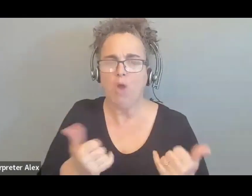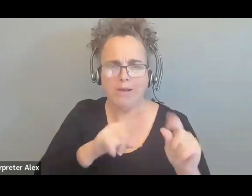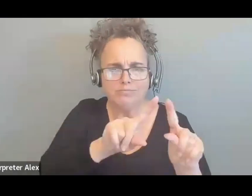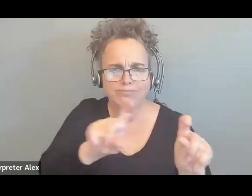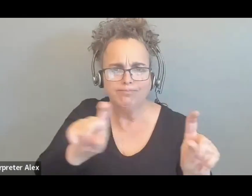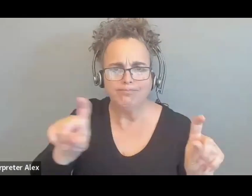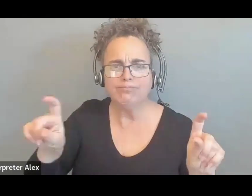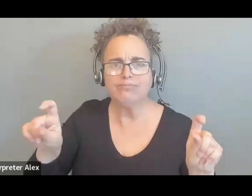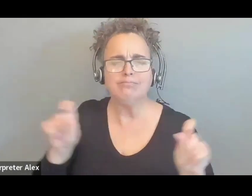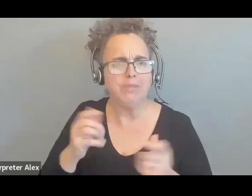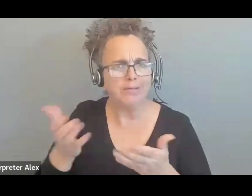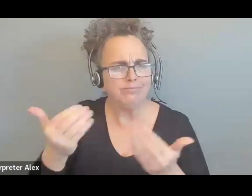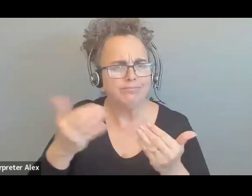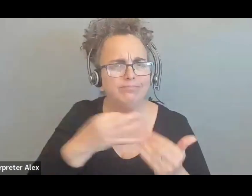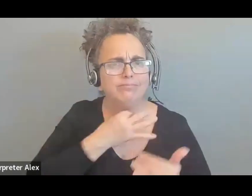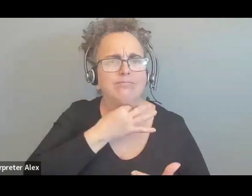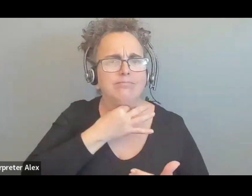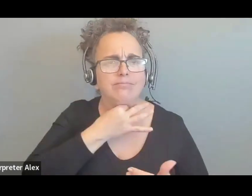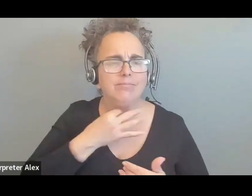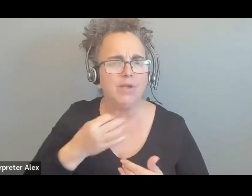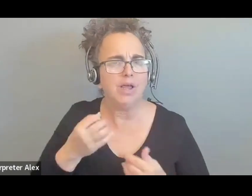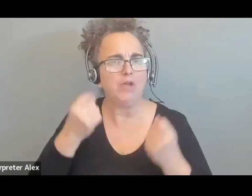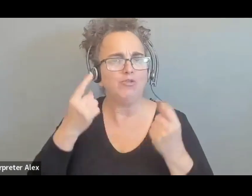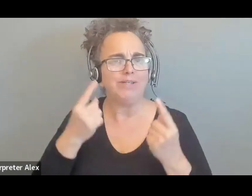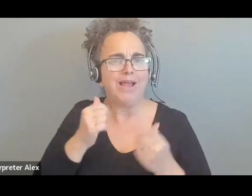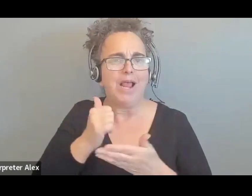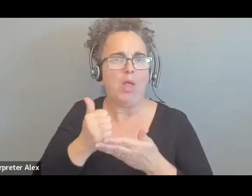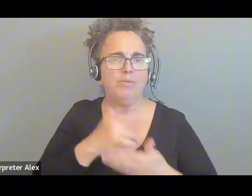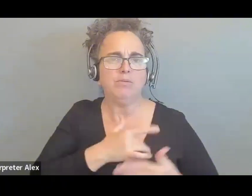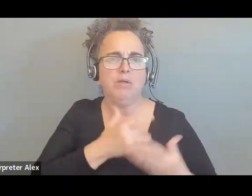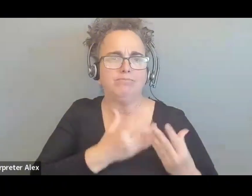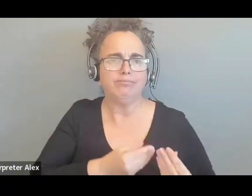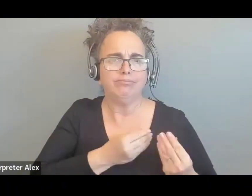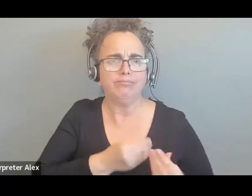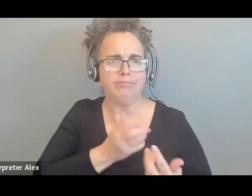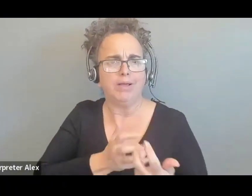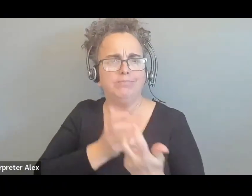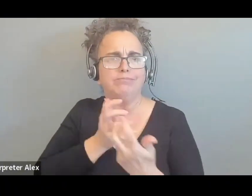build the foundational empathy of the work." Wanna expand on that?